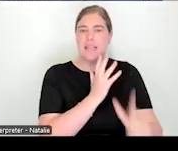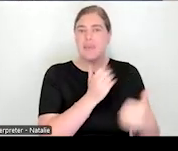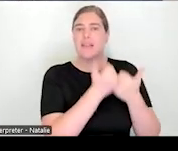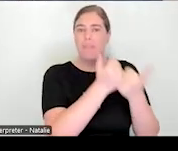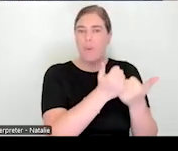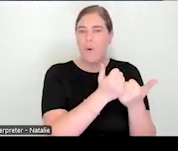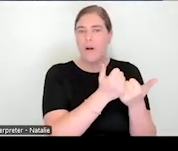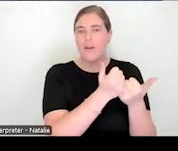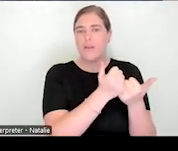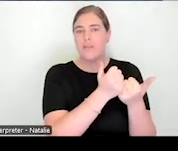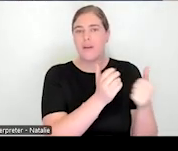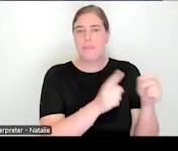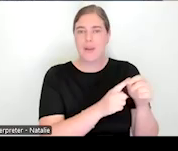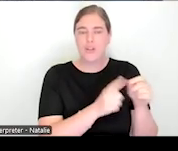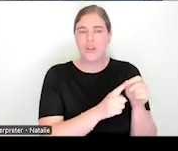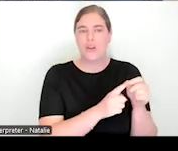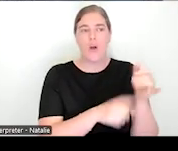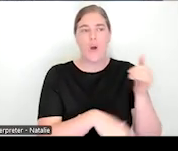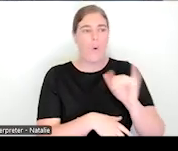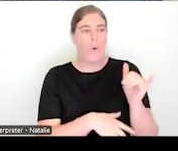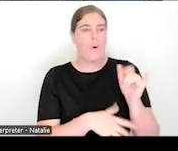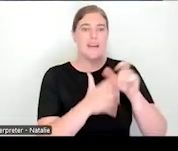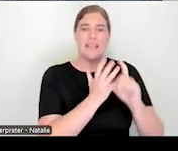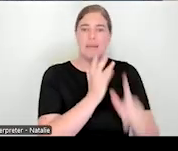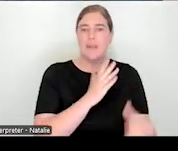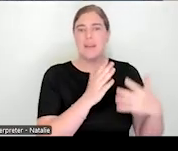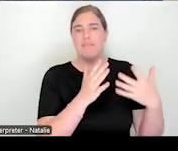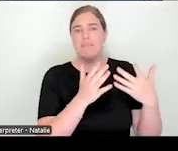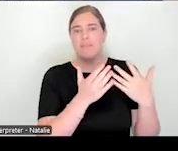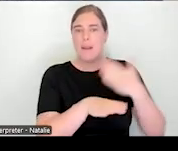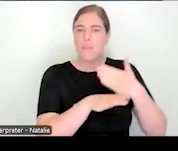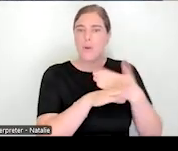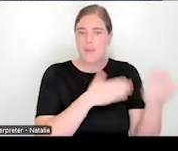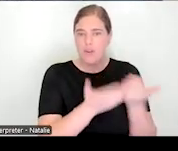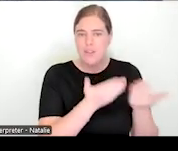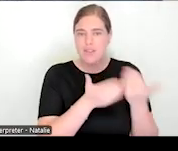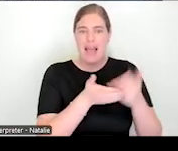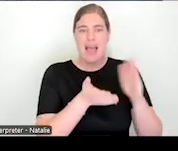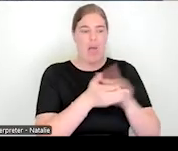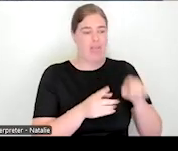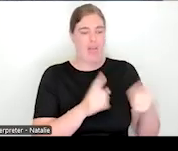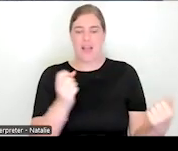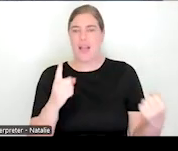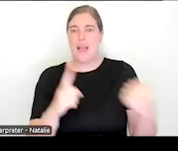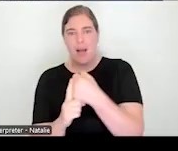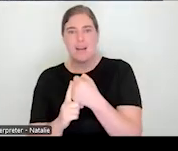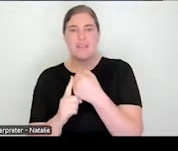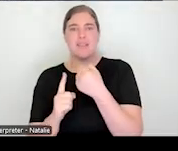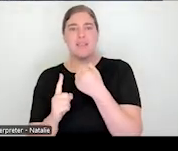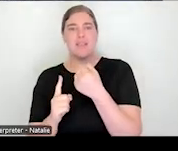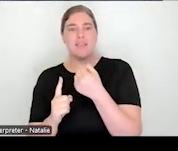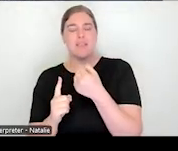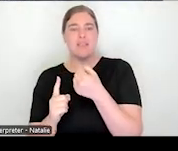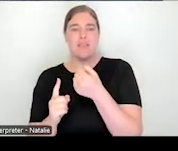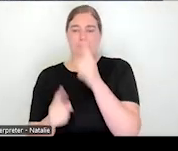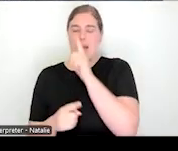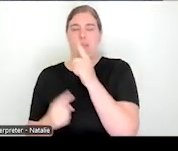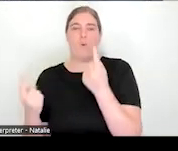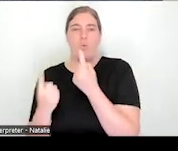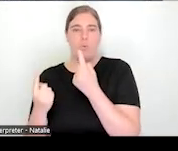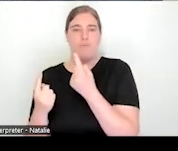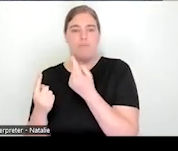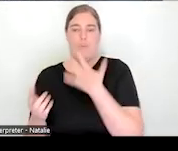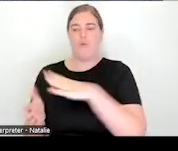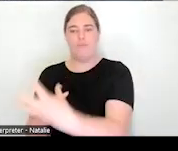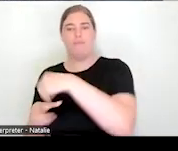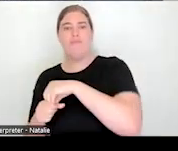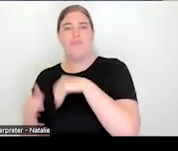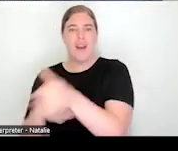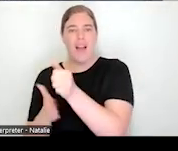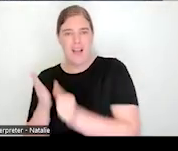or disability employment services interact with people engaging with arts, with artists, workers